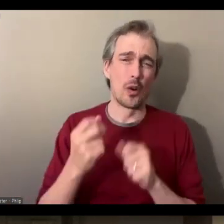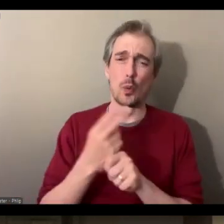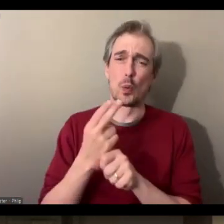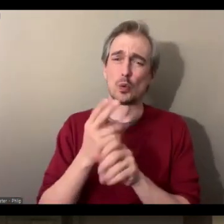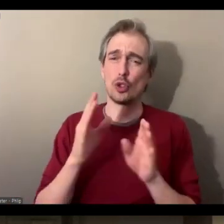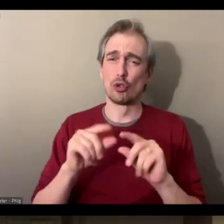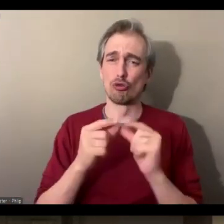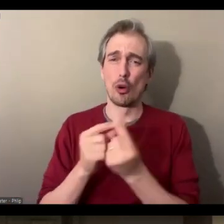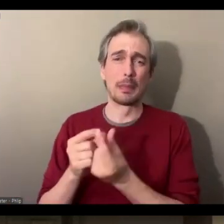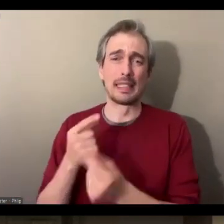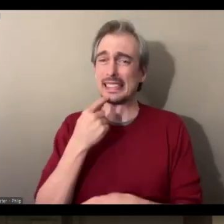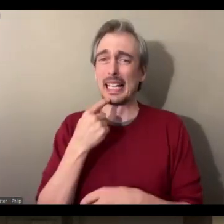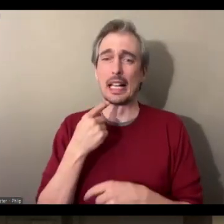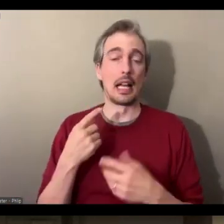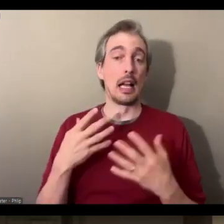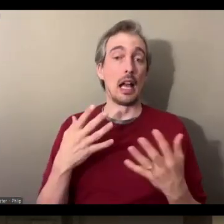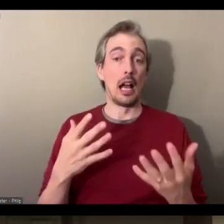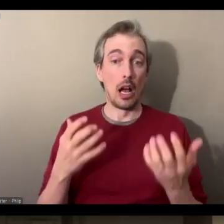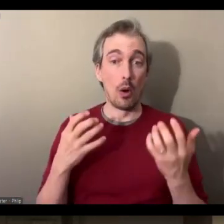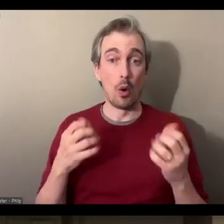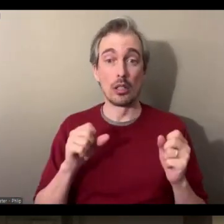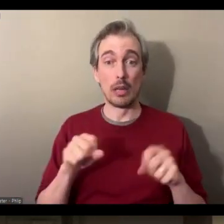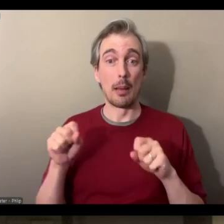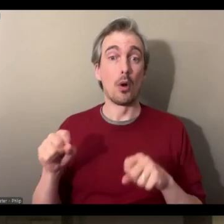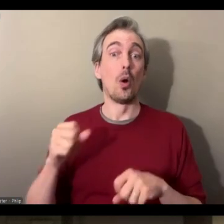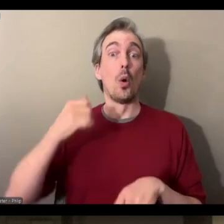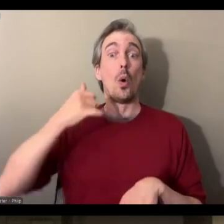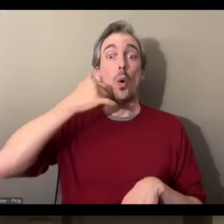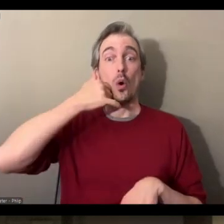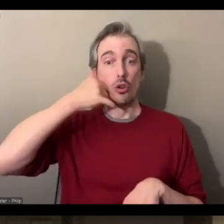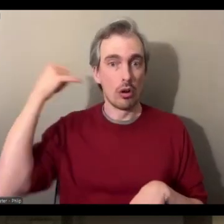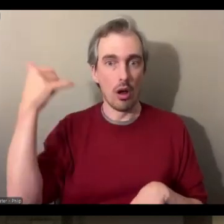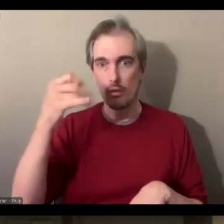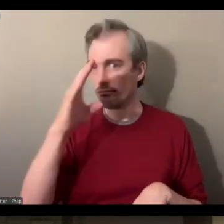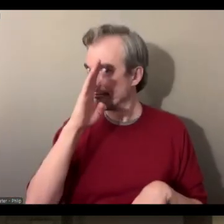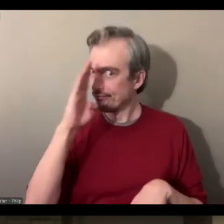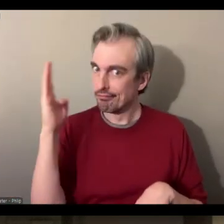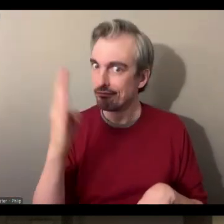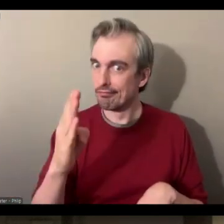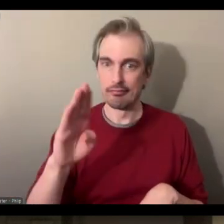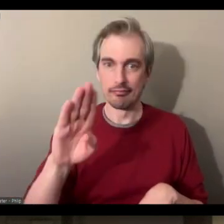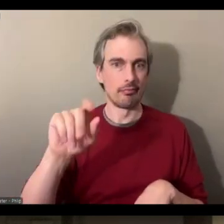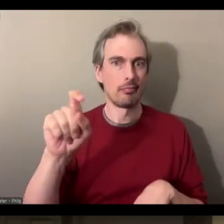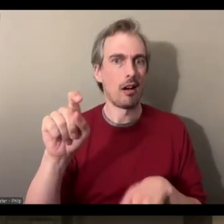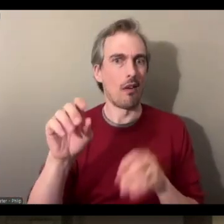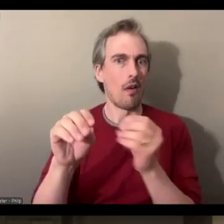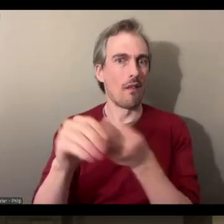box office if I have a question. We hear from a lot of our clients in early stages -- we didn't